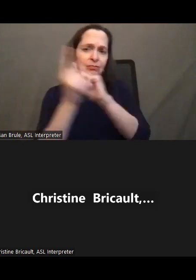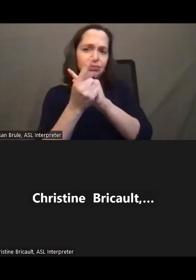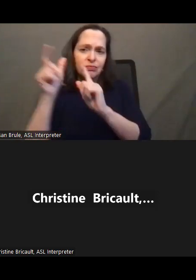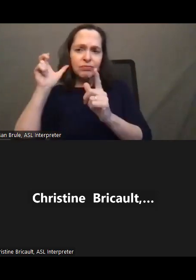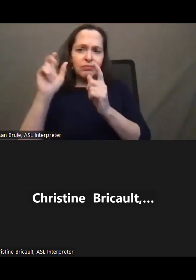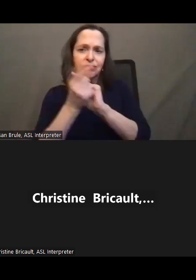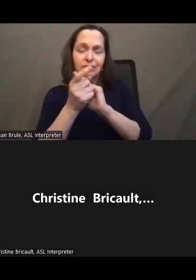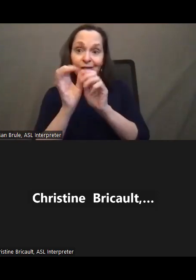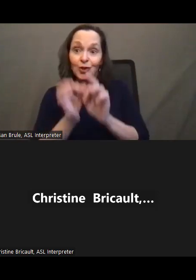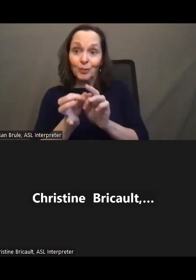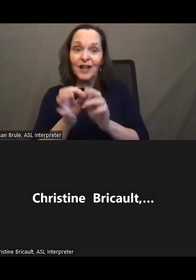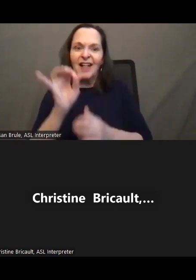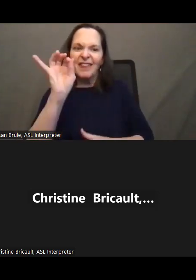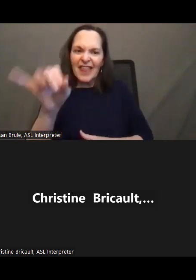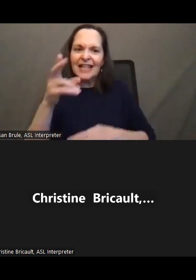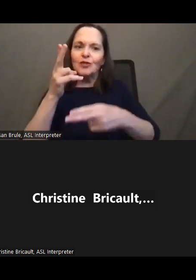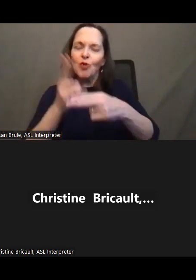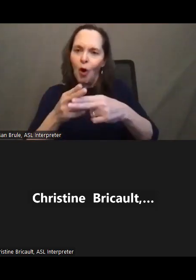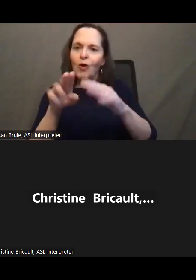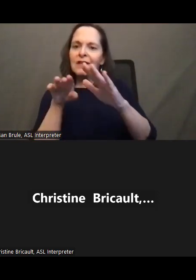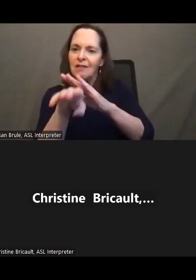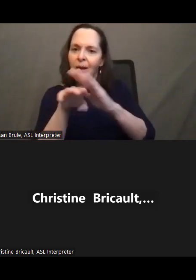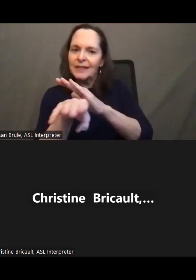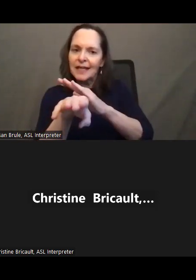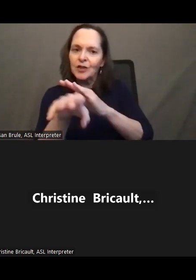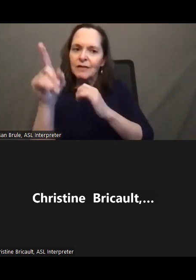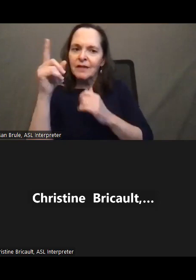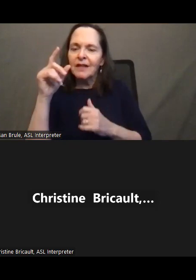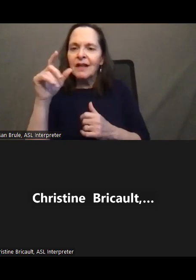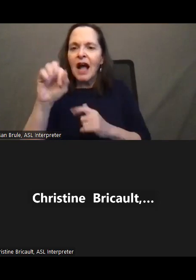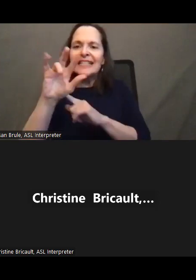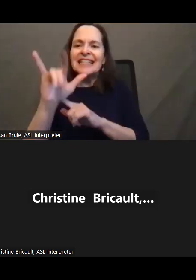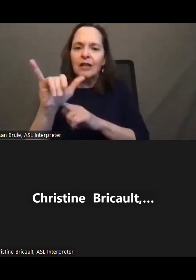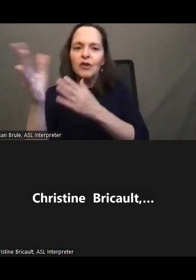We also have a CART reporter here, who is providing live transcription.